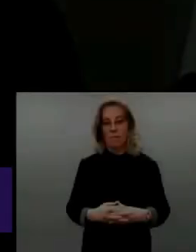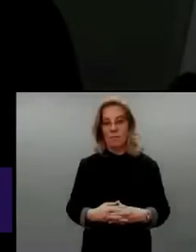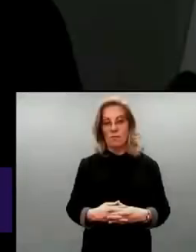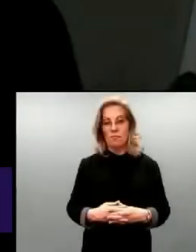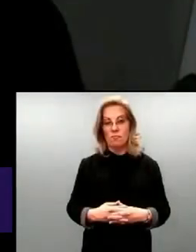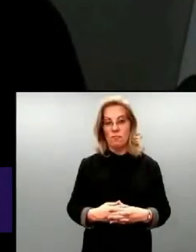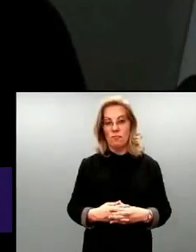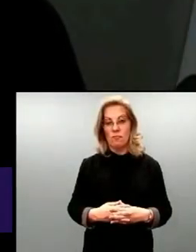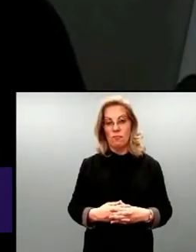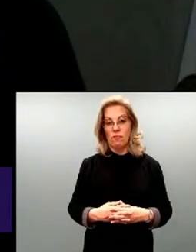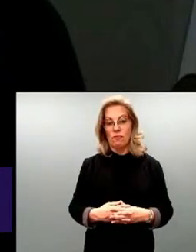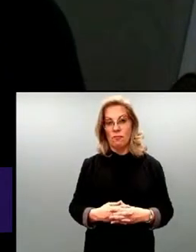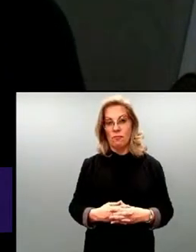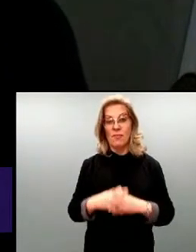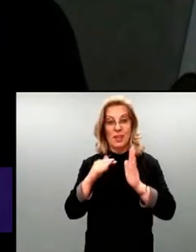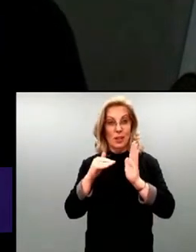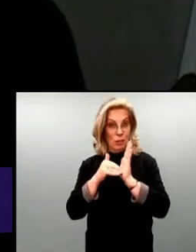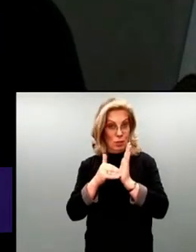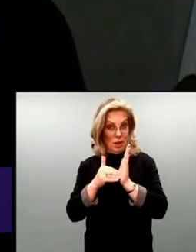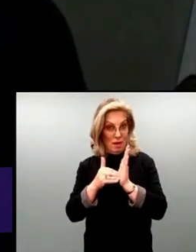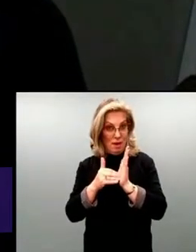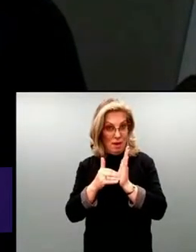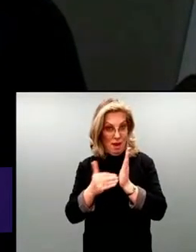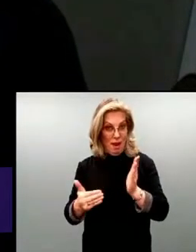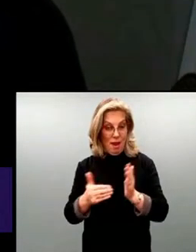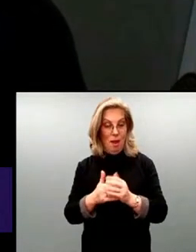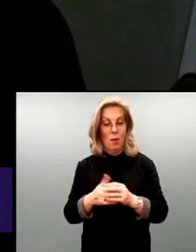Can I move now on to the issue raised in your statement about the use of